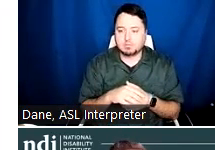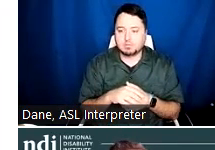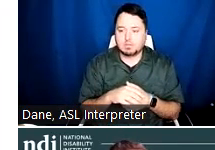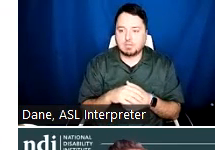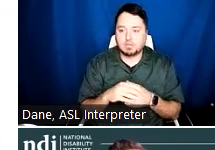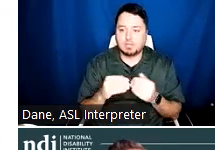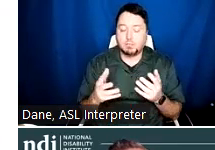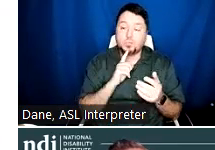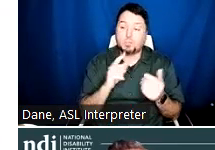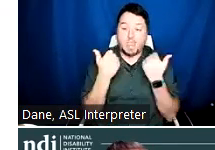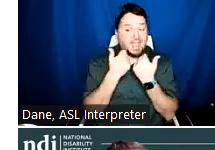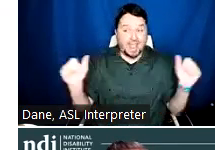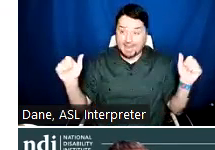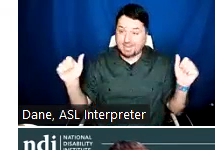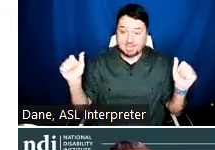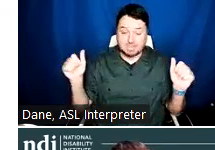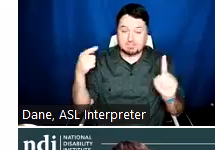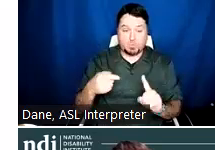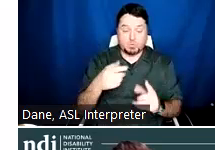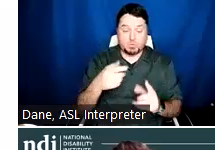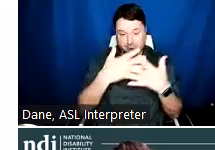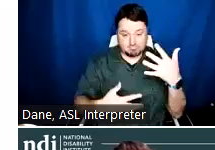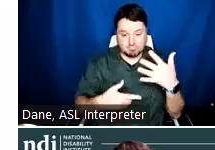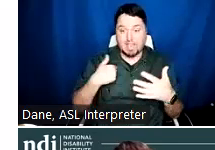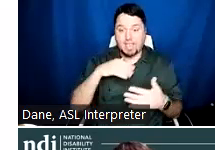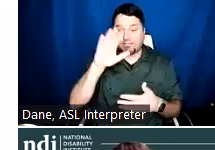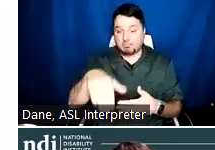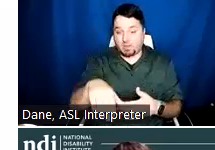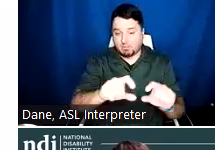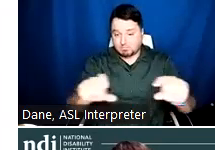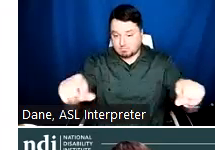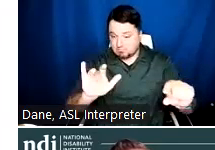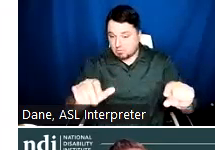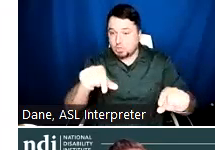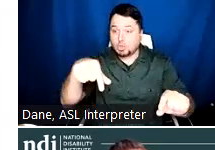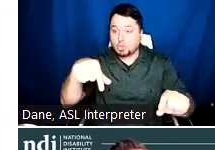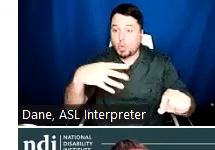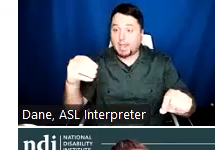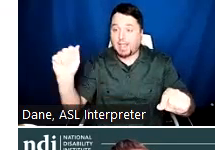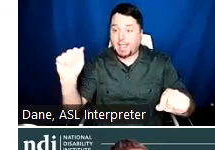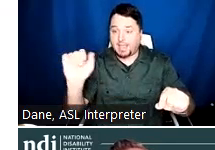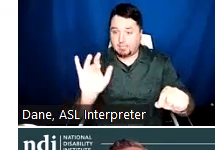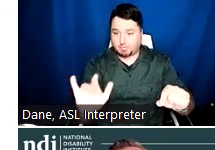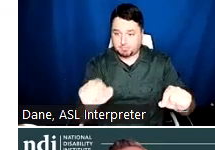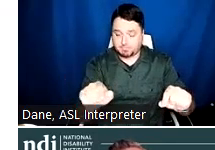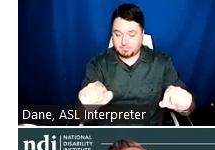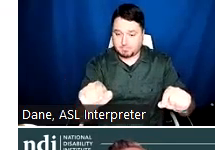At any point today, you can click on the Q&A button that is at the bottom of the screen and